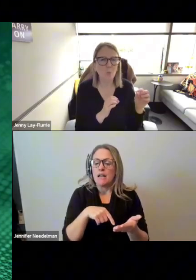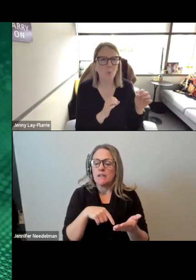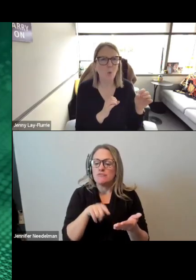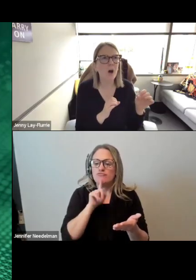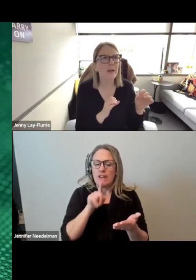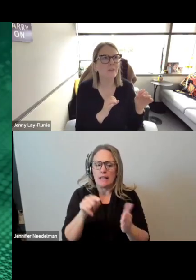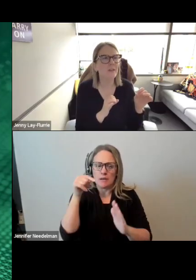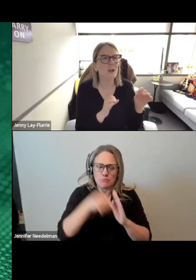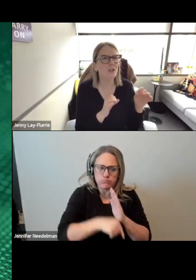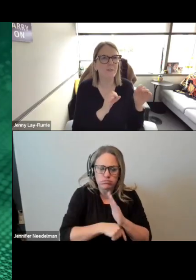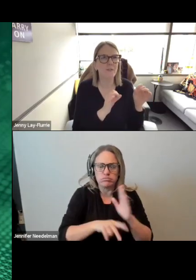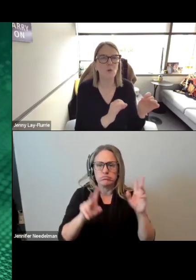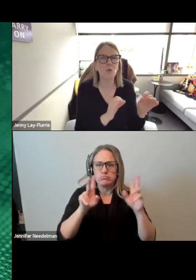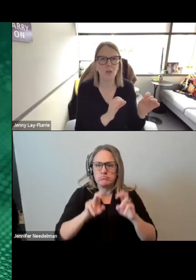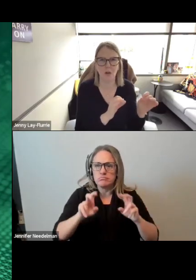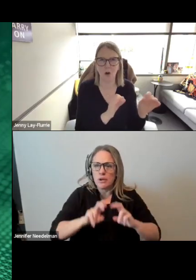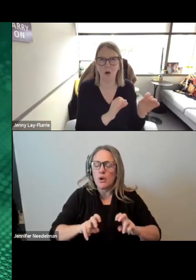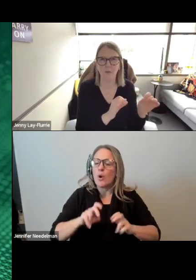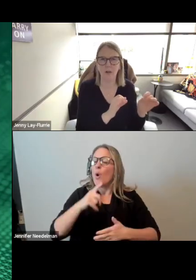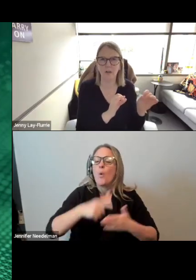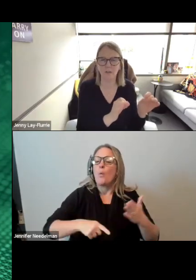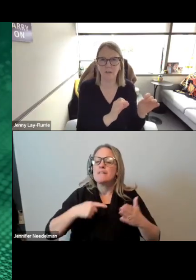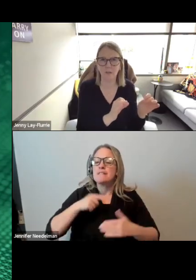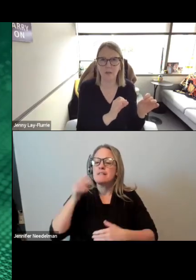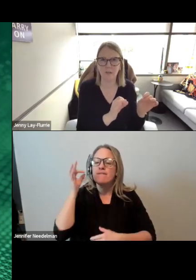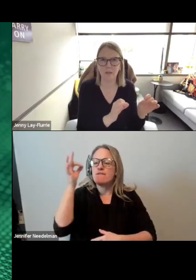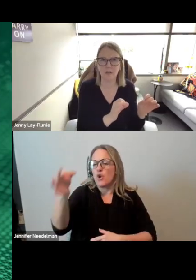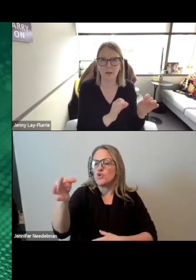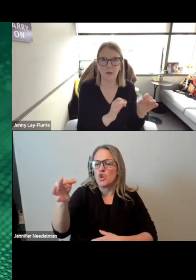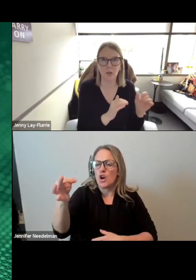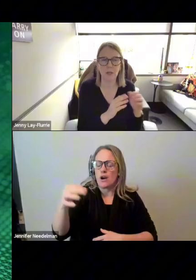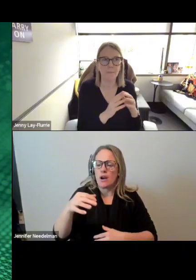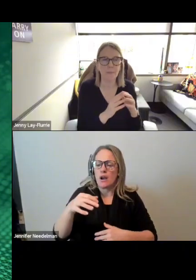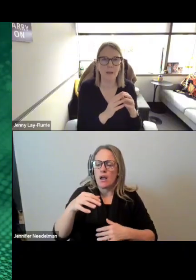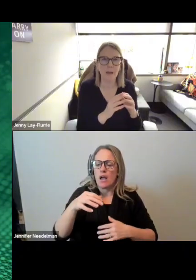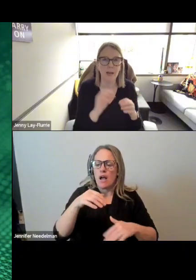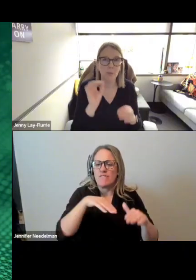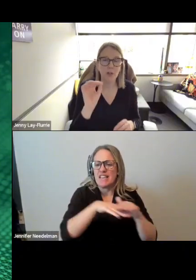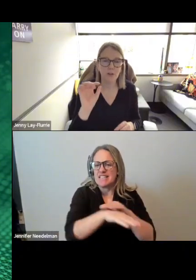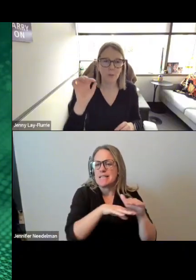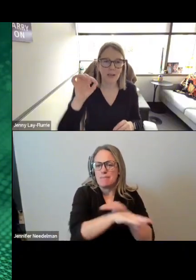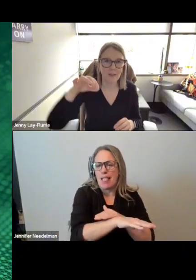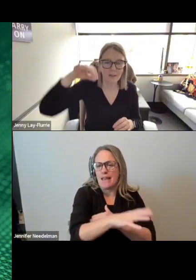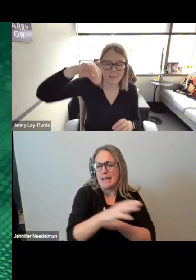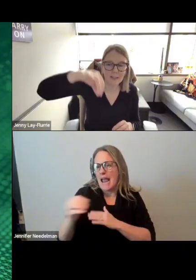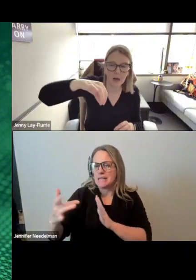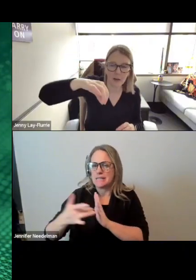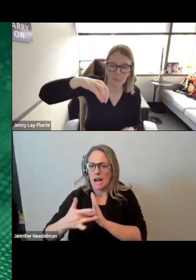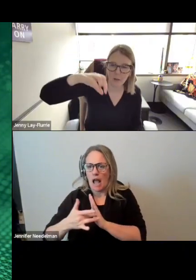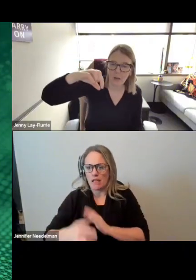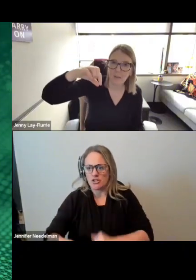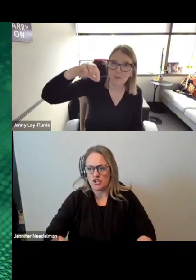what was the future of accessibility in technology. And I wanna just place this in time.